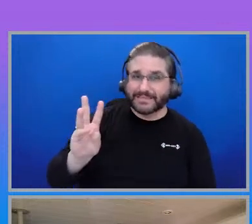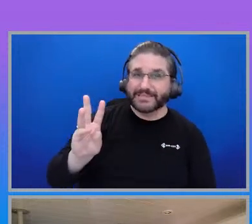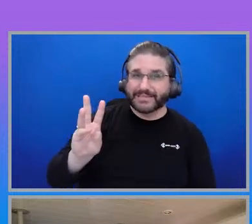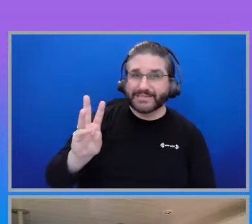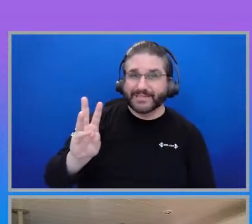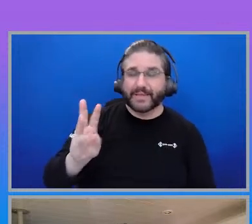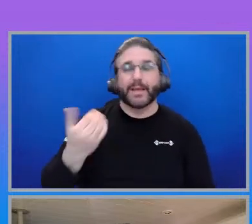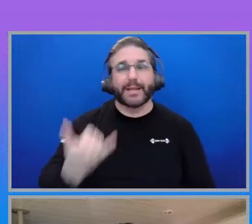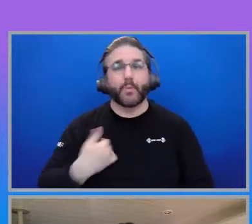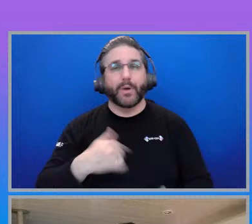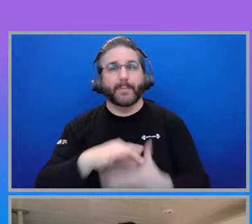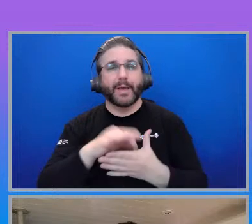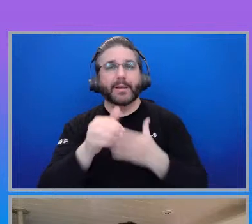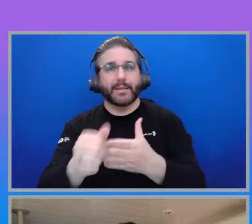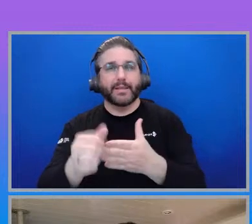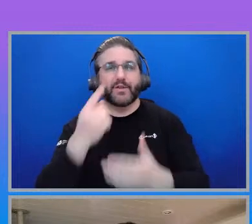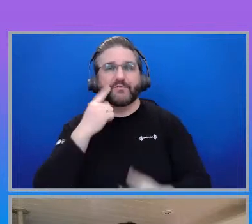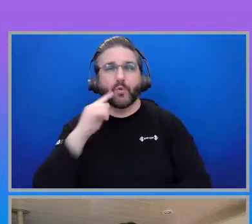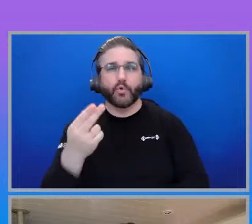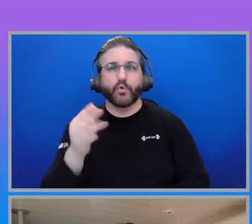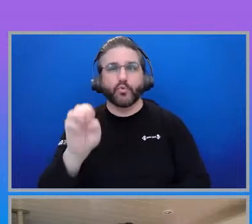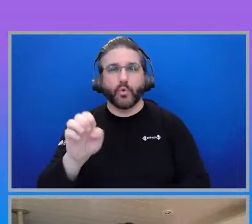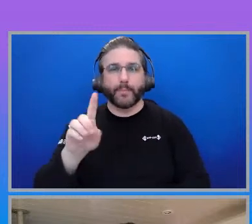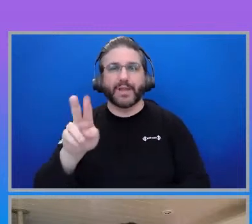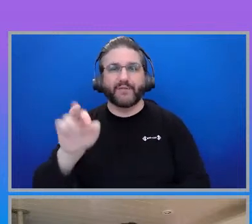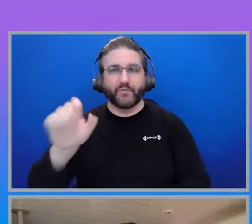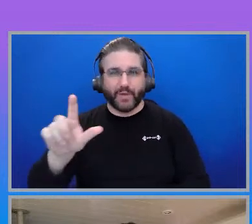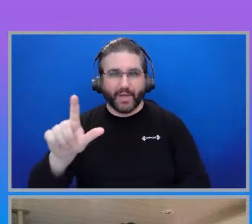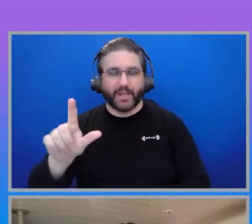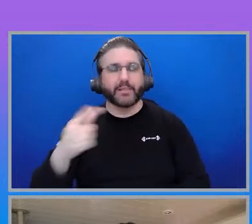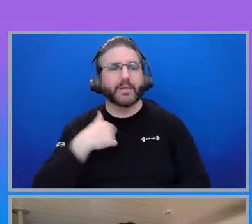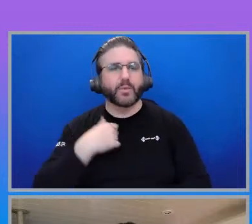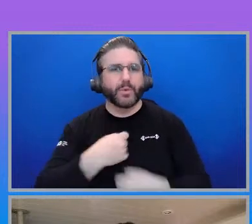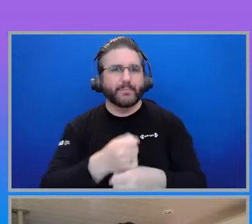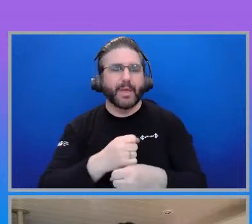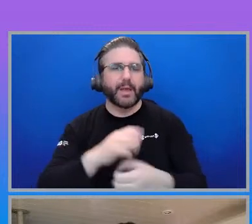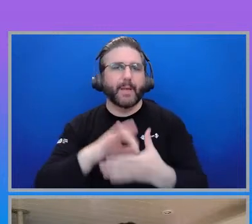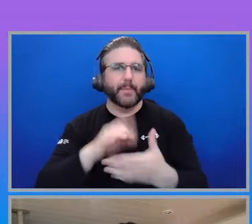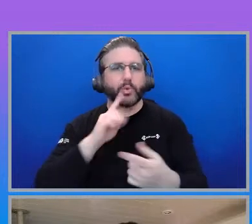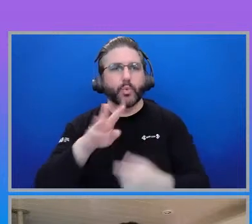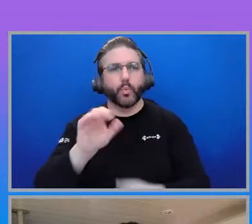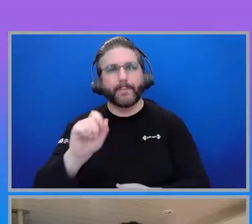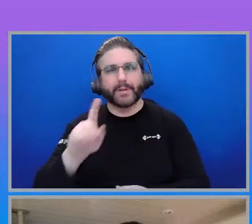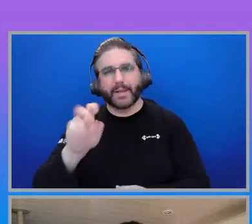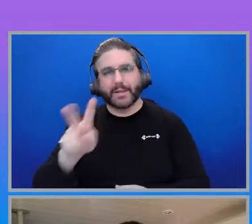these days I'm content lead for Chrome Devrel and we publish